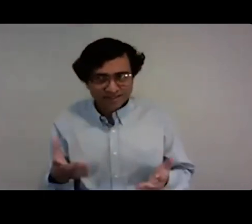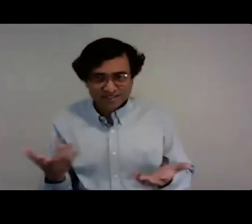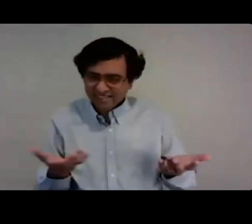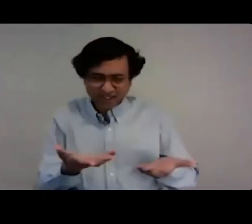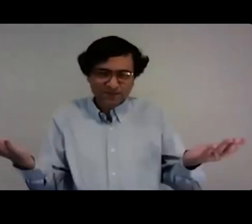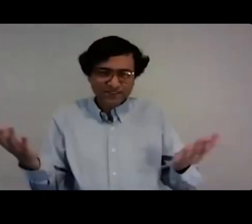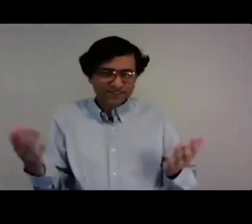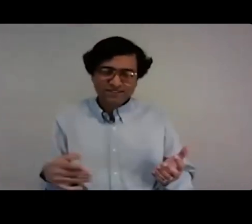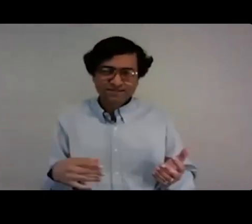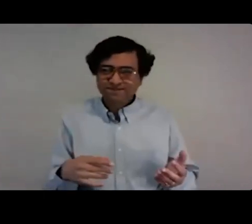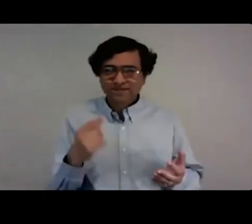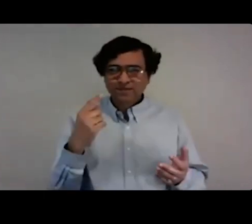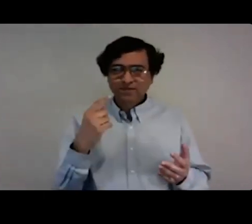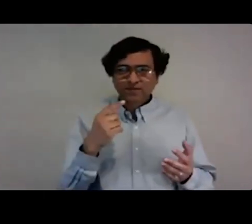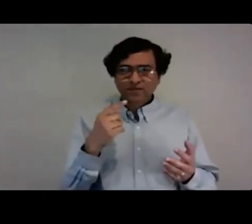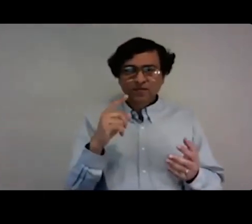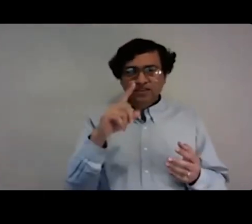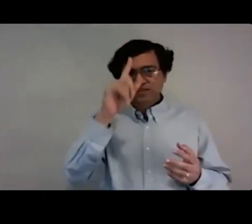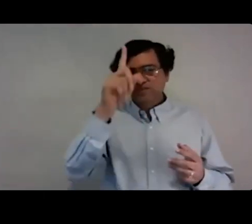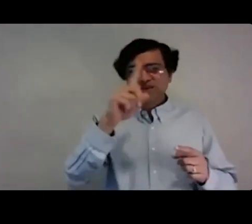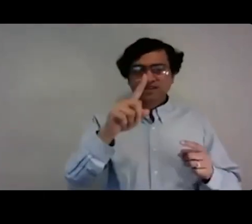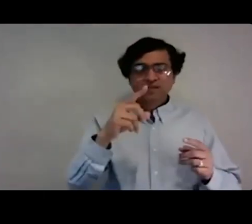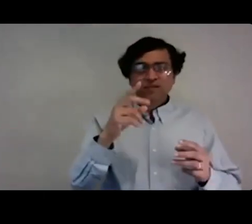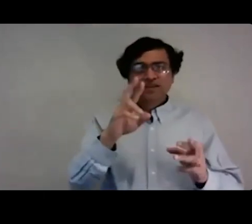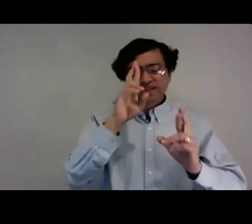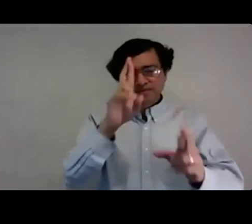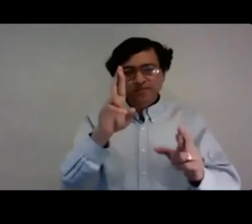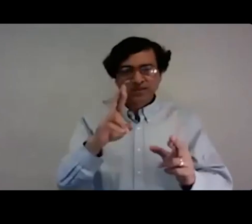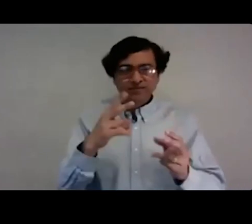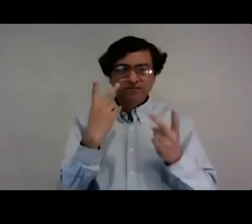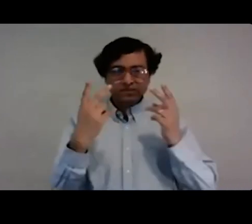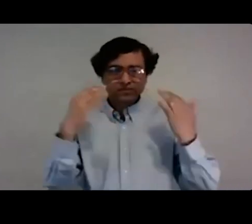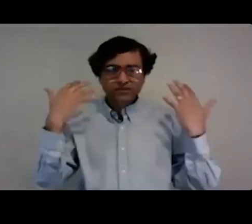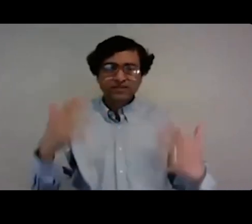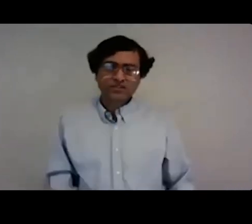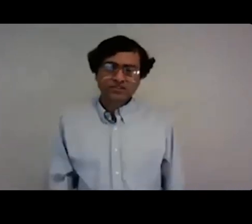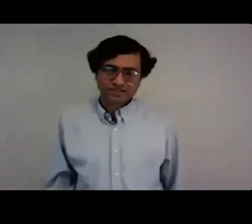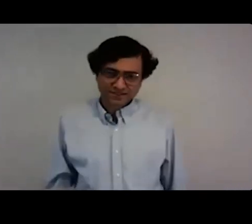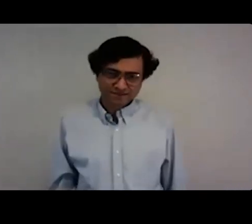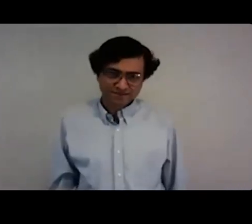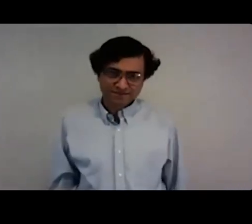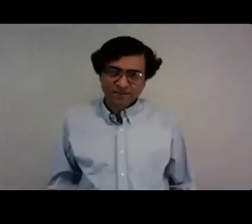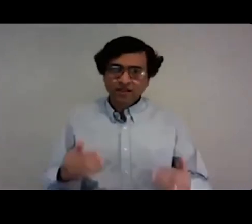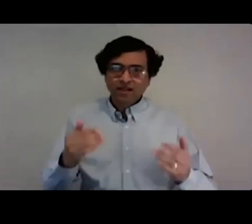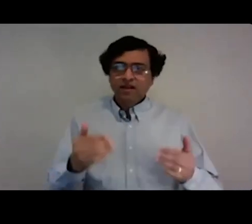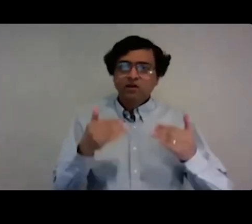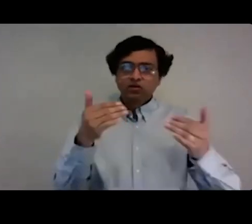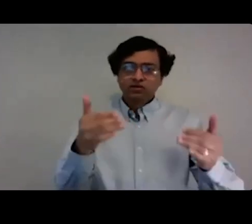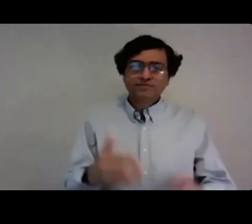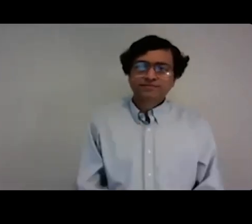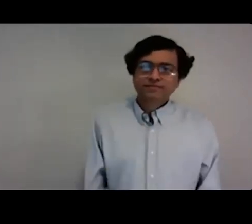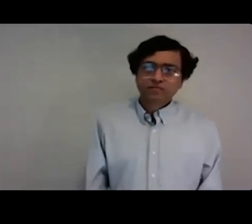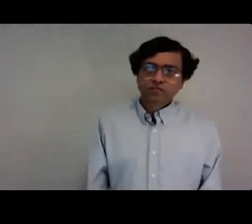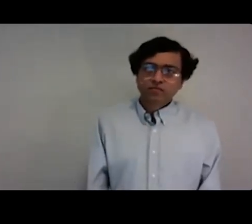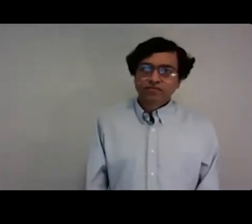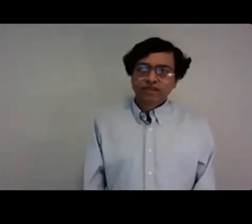not dimming all the lights while watching videos or providing a spotlight for interpreting services so that they are still visible and